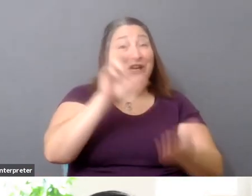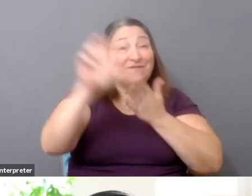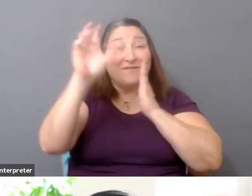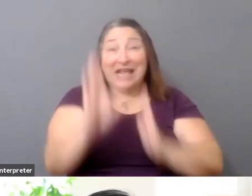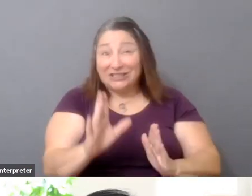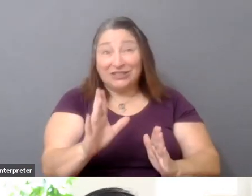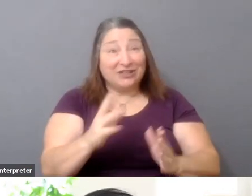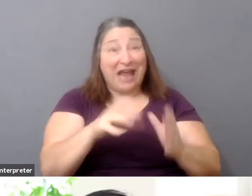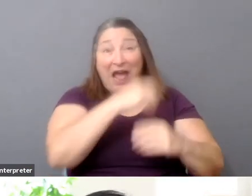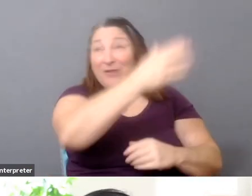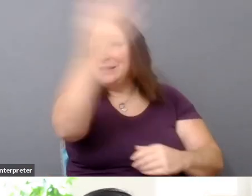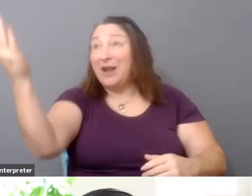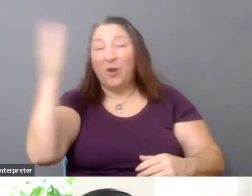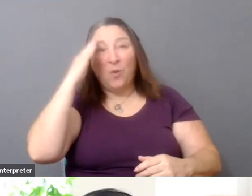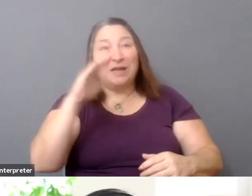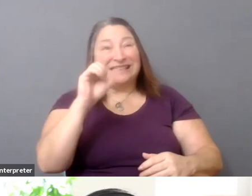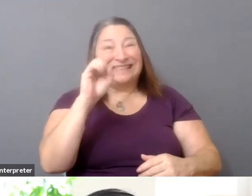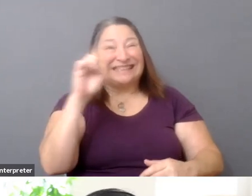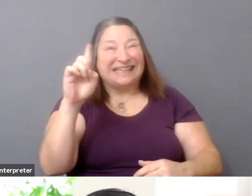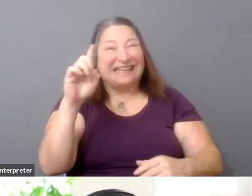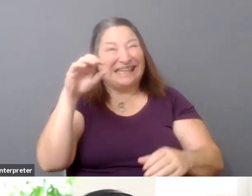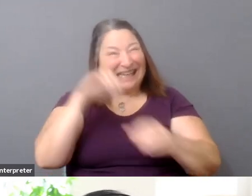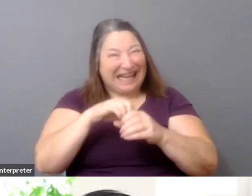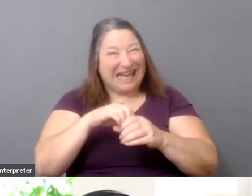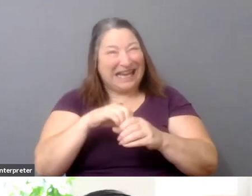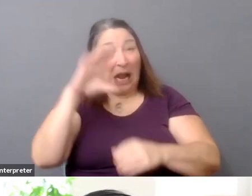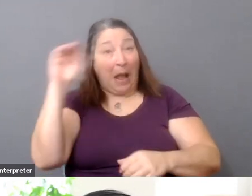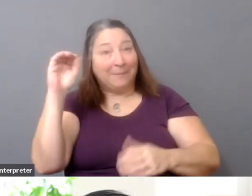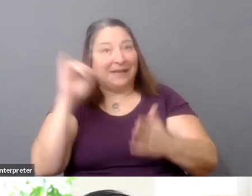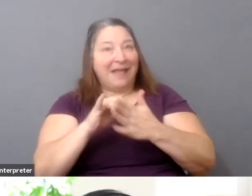do a seed investment in a company that was competing head to head against Facebook, right?